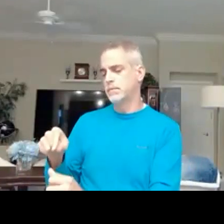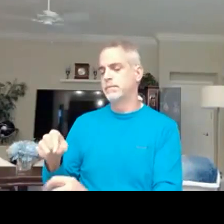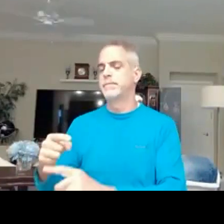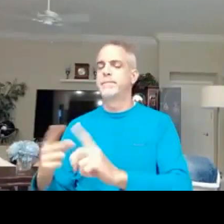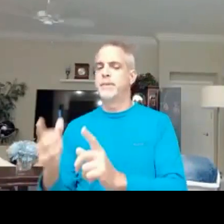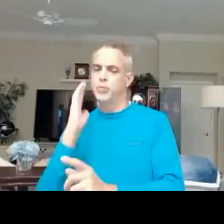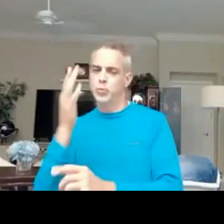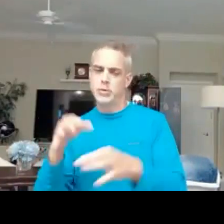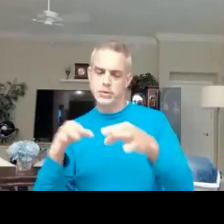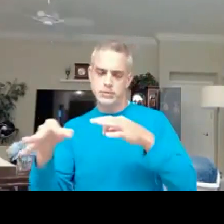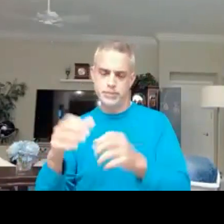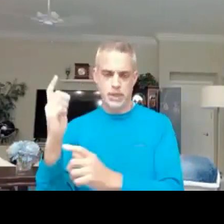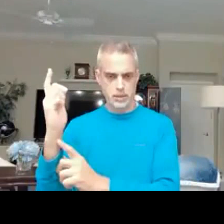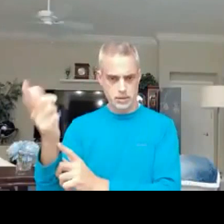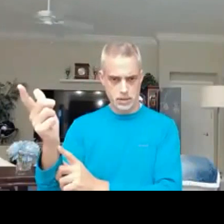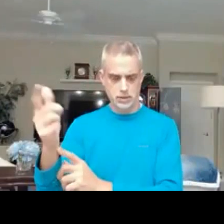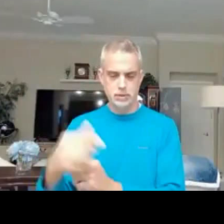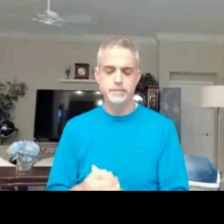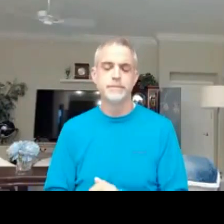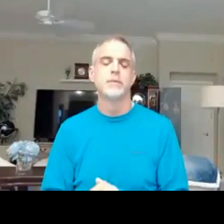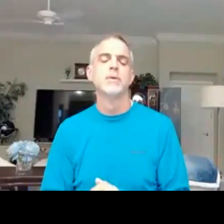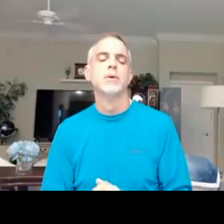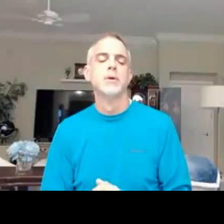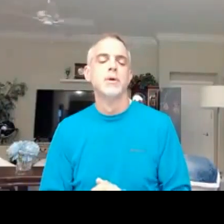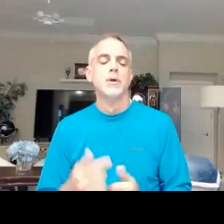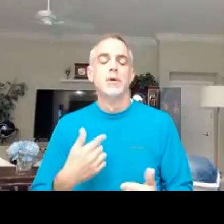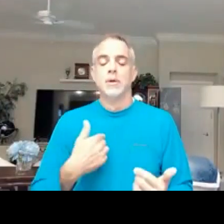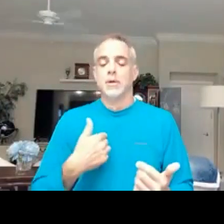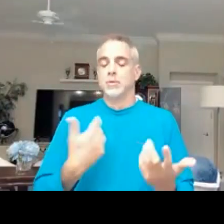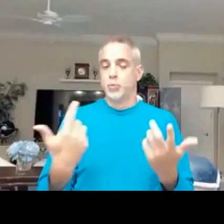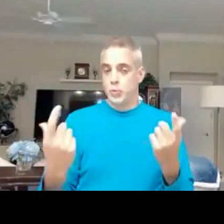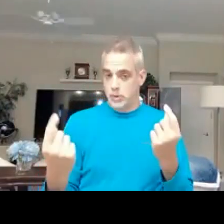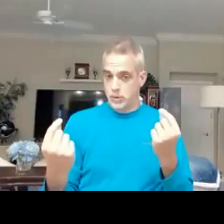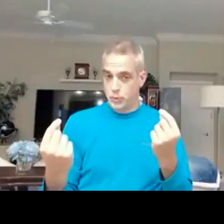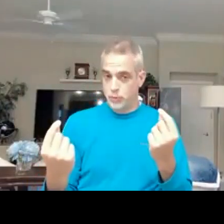I do have a little story about that but I'll explain that a little bit later on.